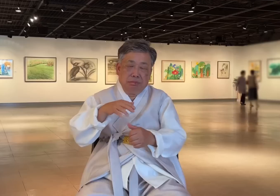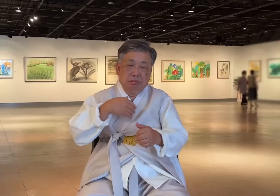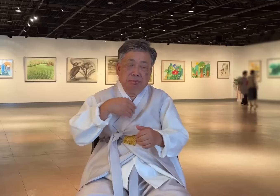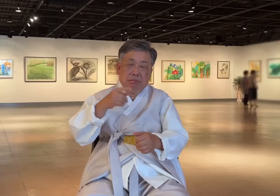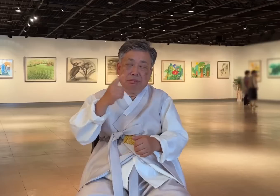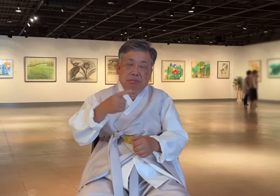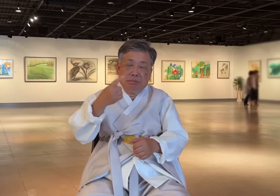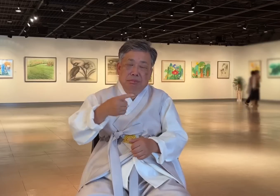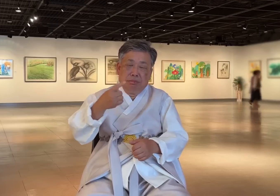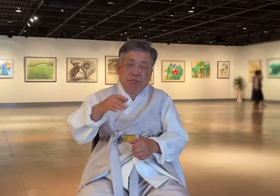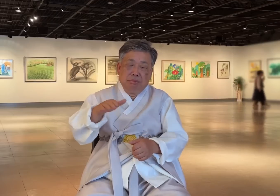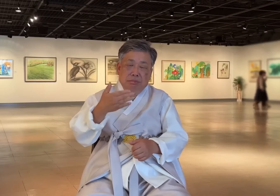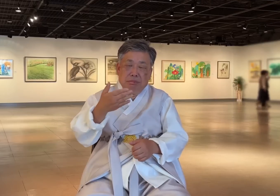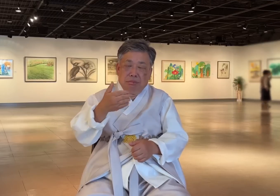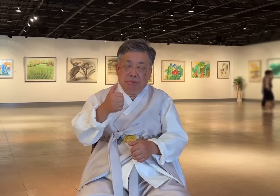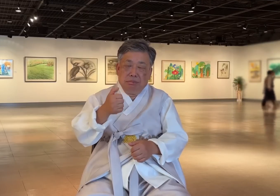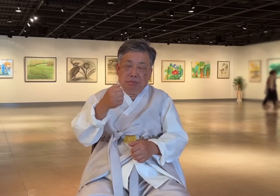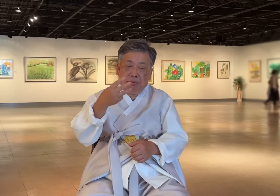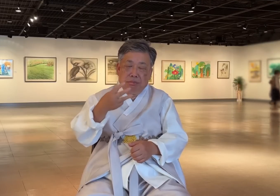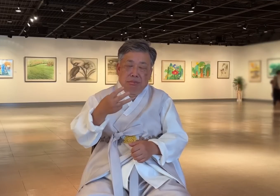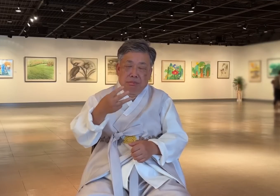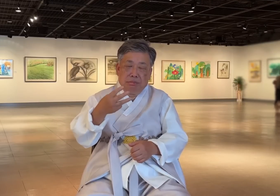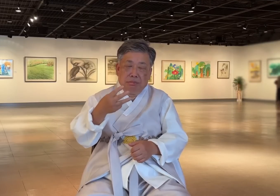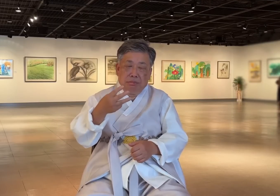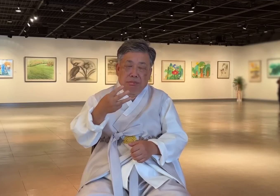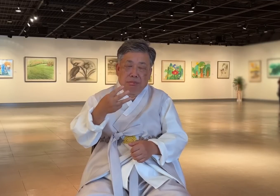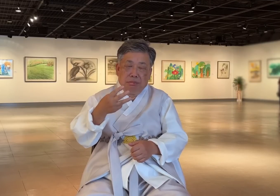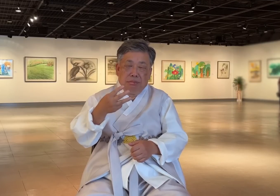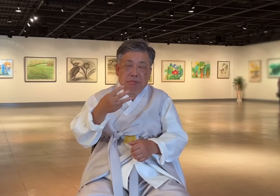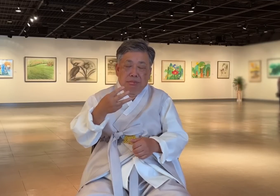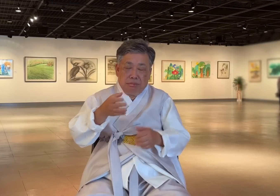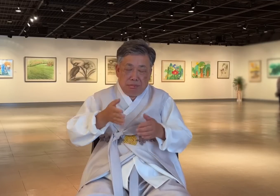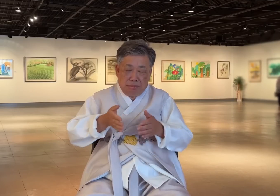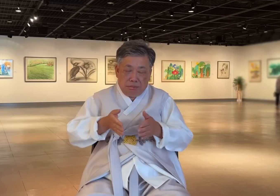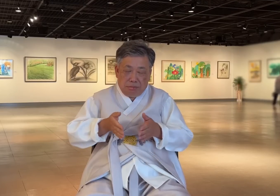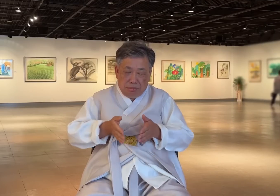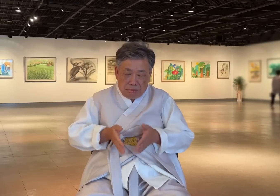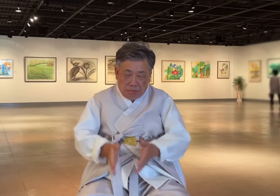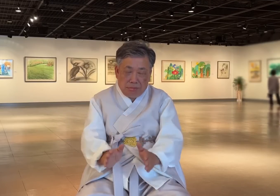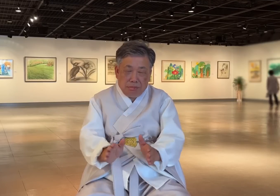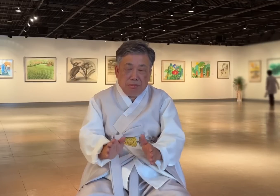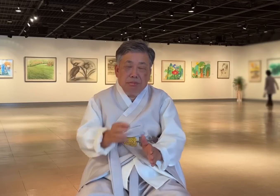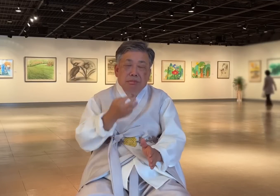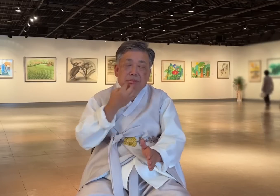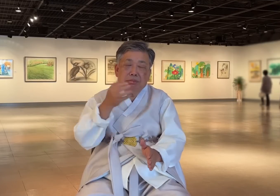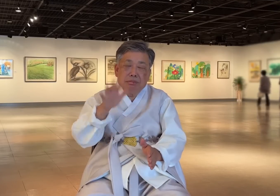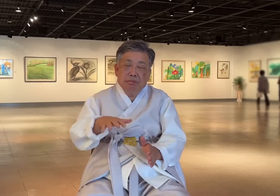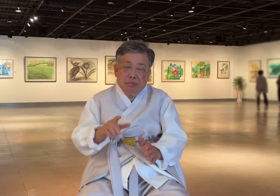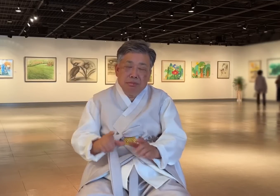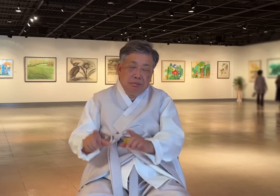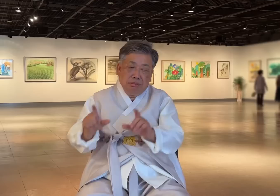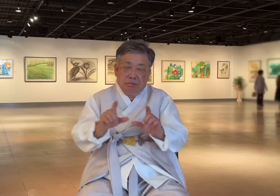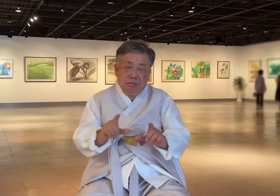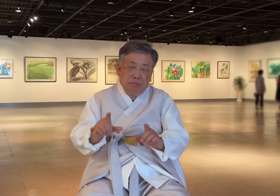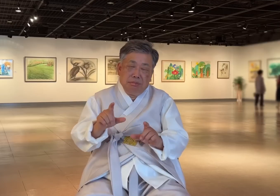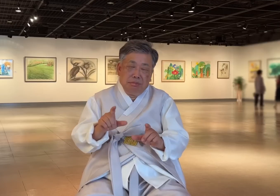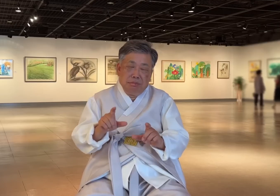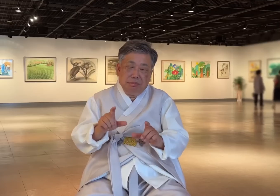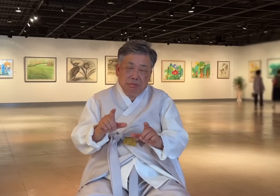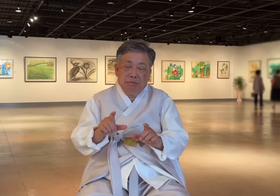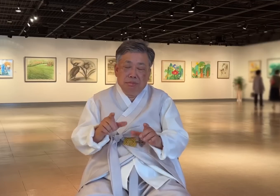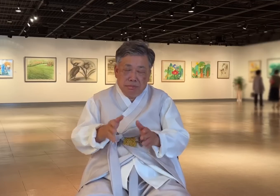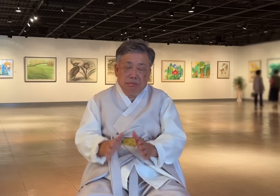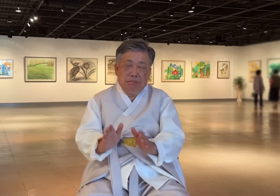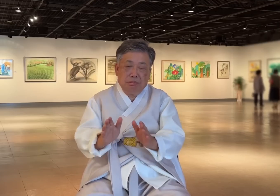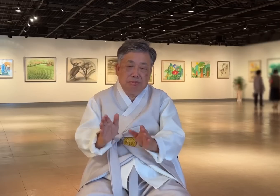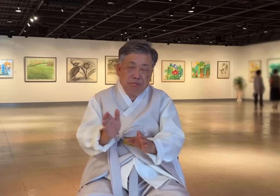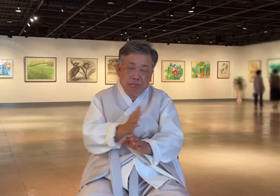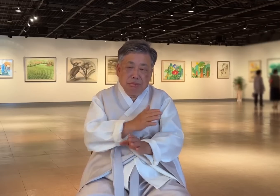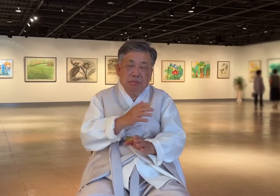I was born in Seoul in 1953.